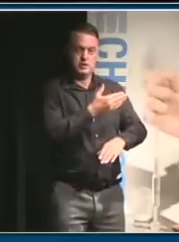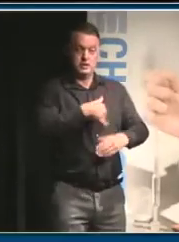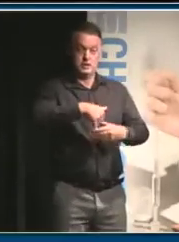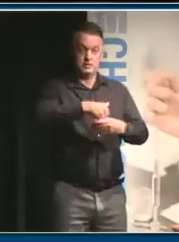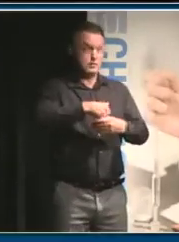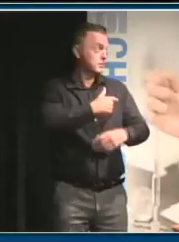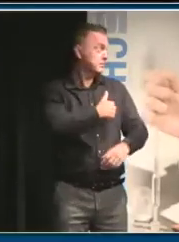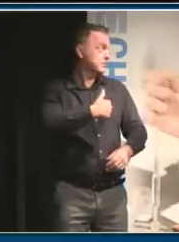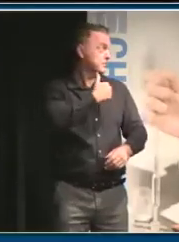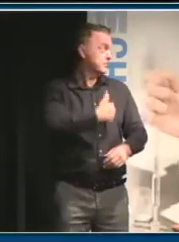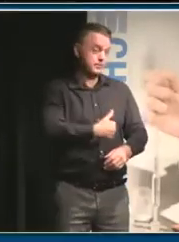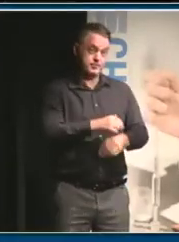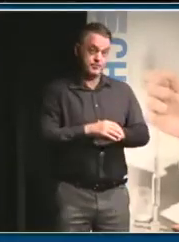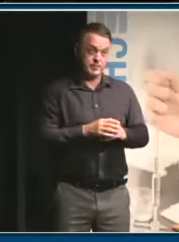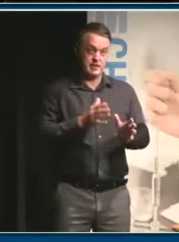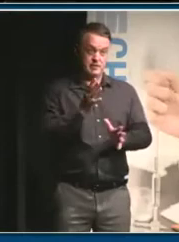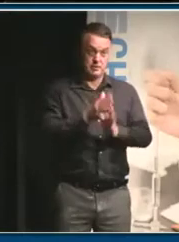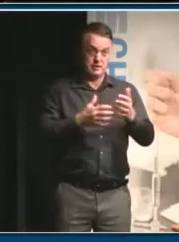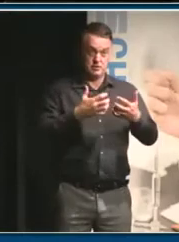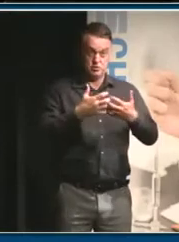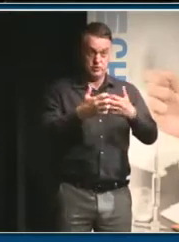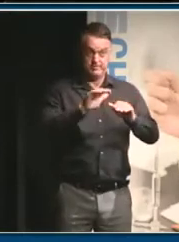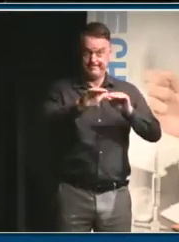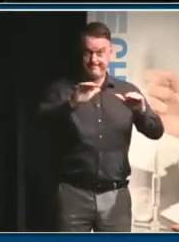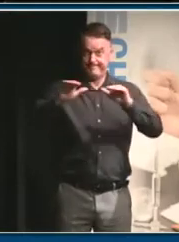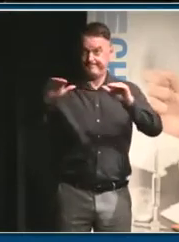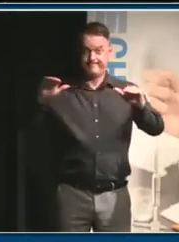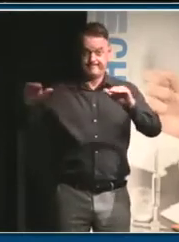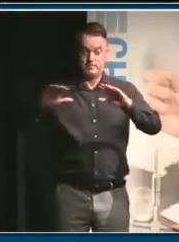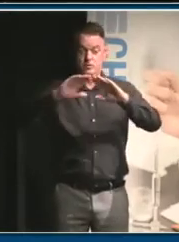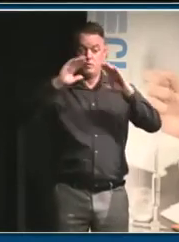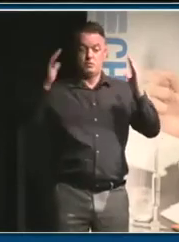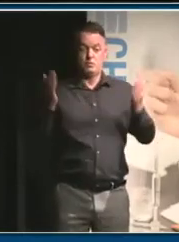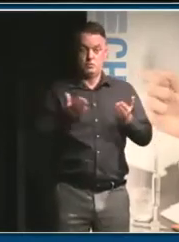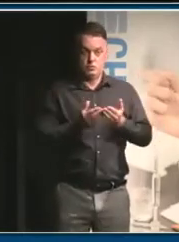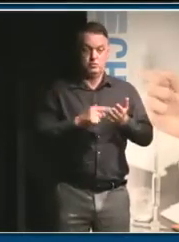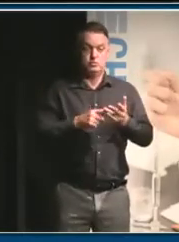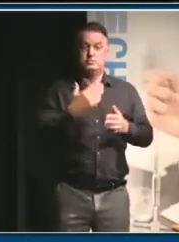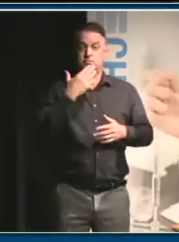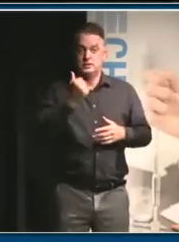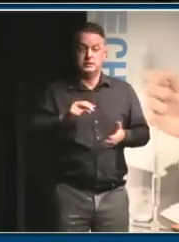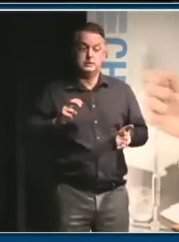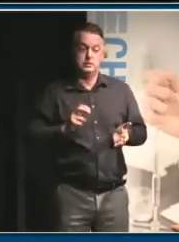and that is asking universities, chemistry programs worldwide, to sign a commitment saying